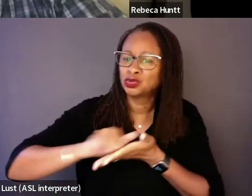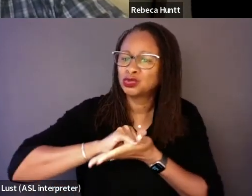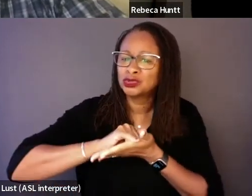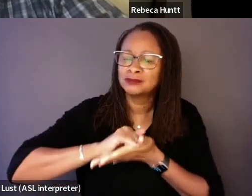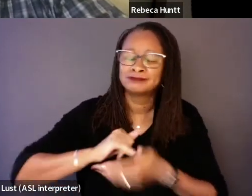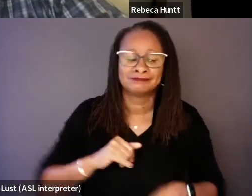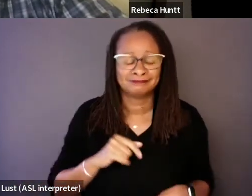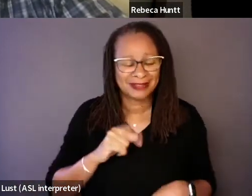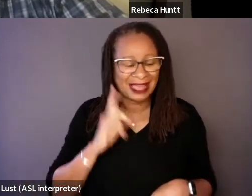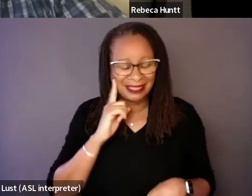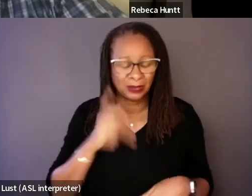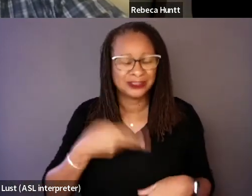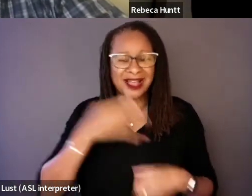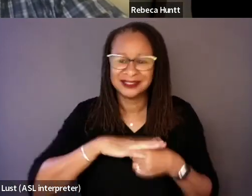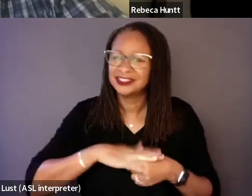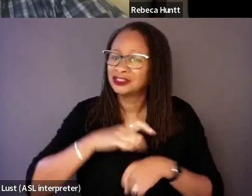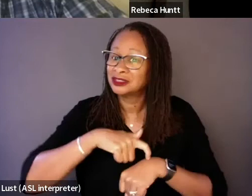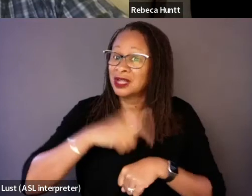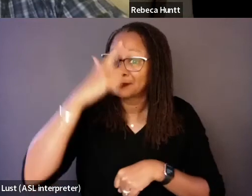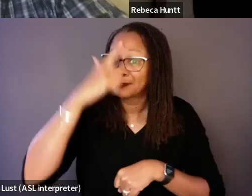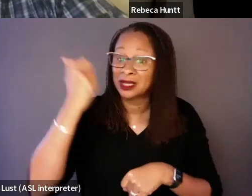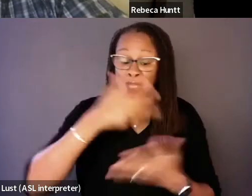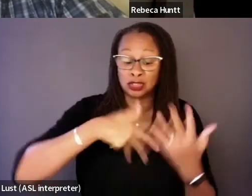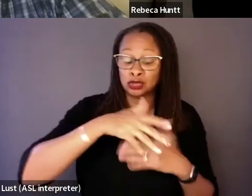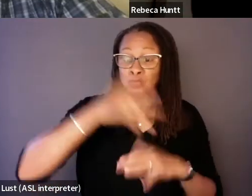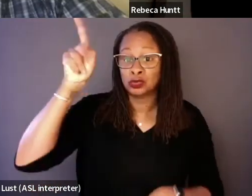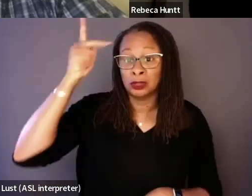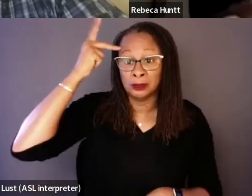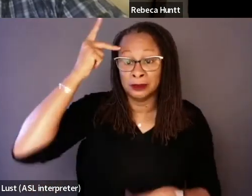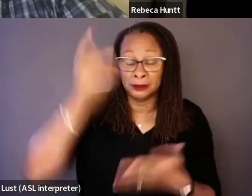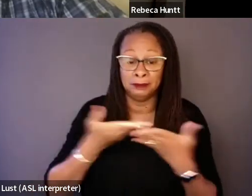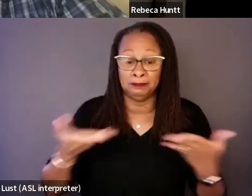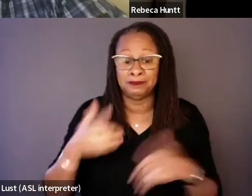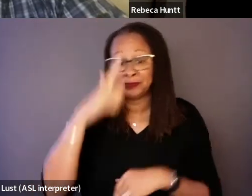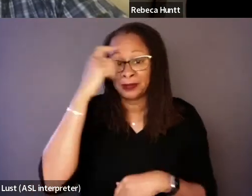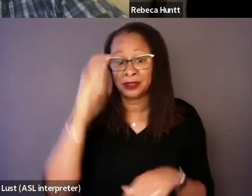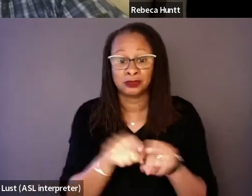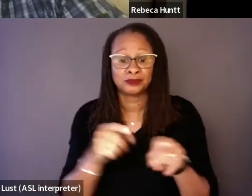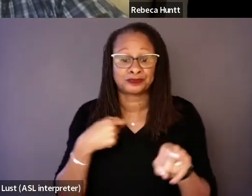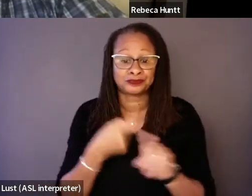I think New York was very high tension at the time because of socio political things and also, you